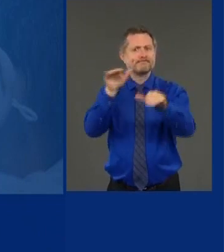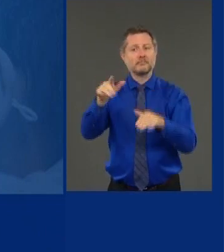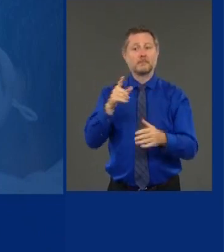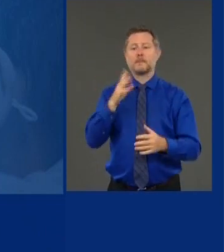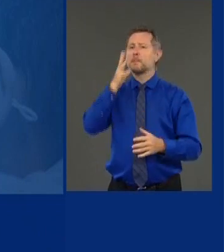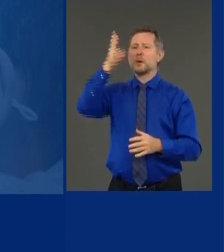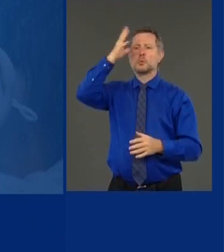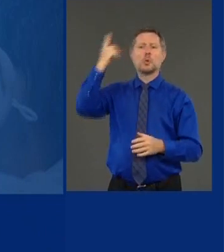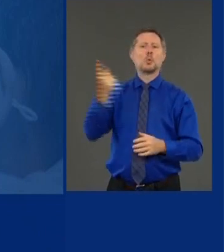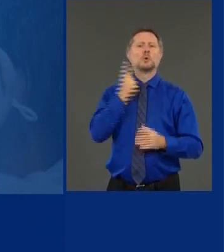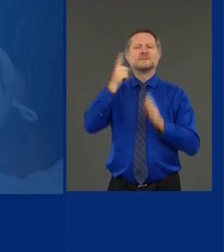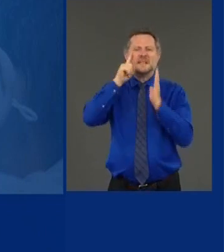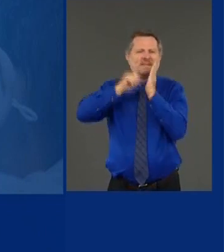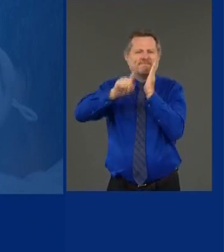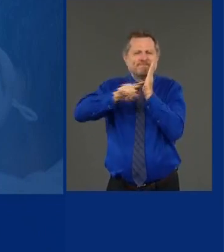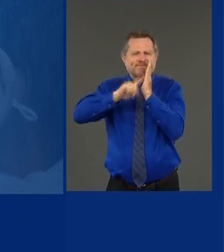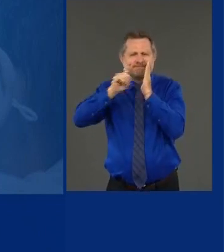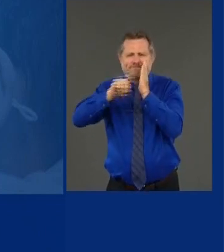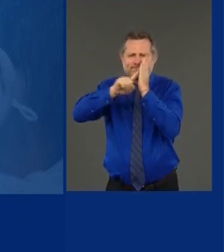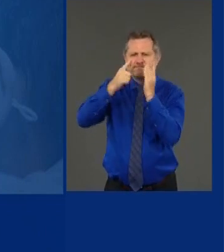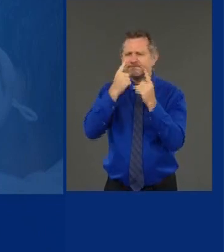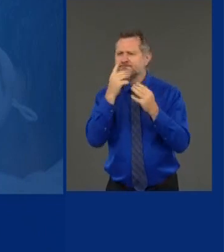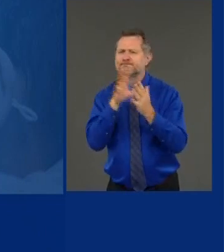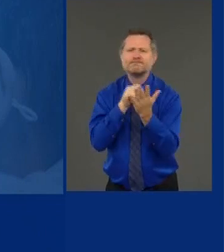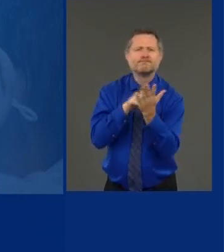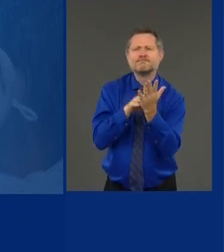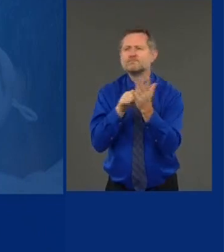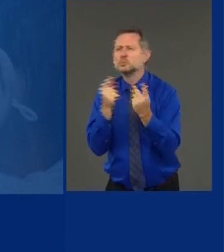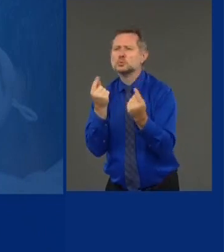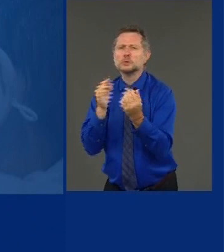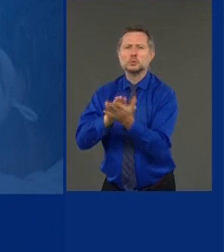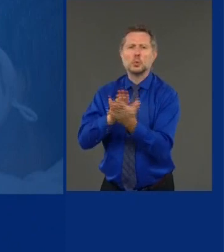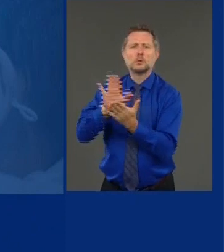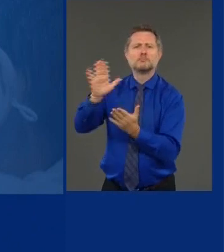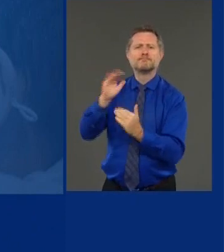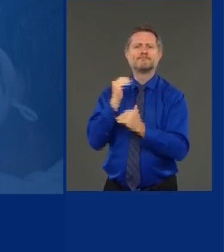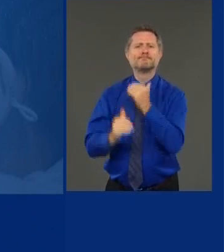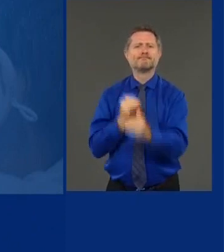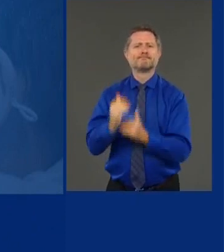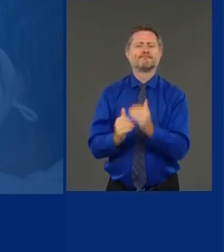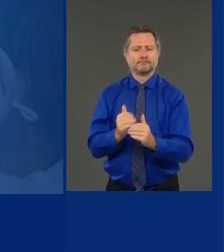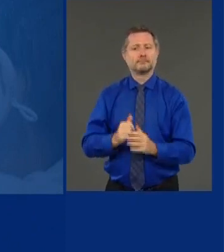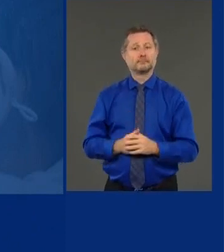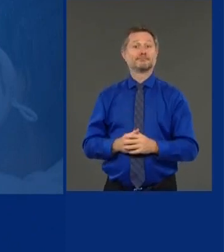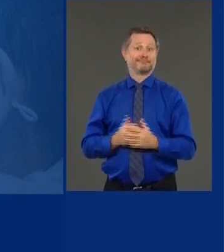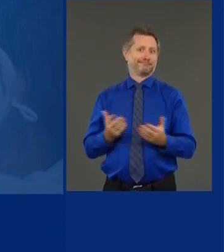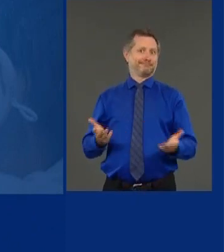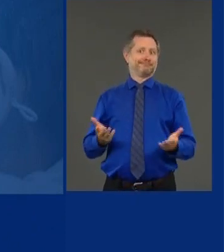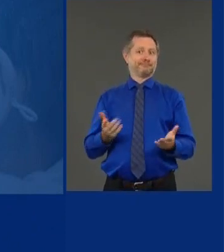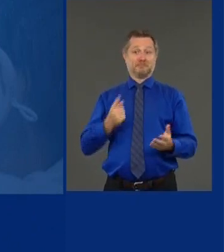IS IT TWO DAYS, FOUR DAYS, SEVEN DAYS? THEY'RE INFORMED, PARENTS. THEY'RE THE MOST INFORMED PEOPLE ON THIS ISSUE PROBABLY IN THE COUNTRY.